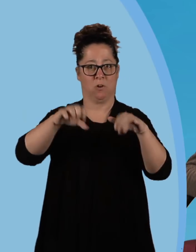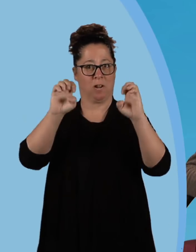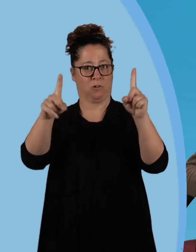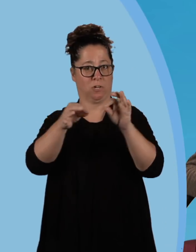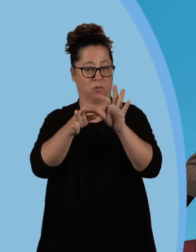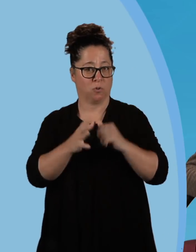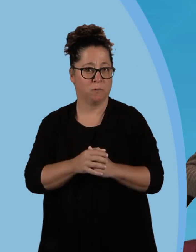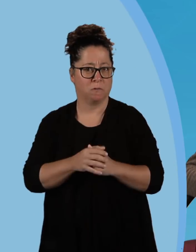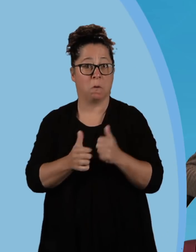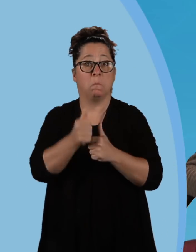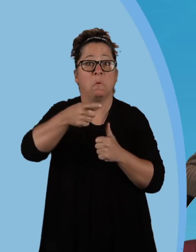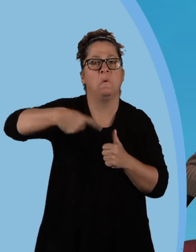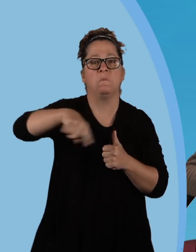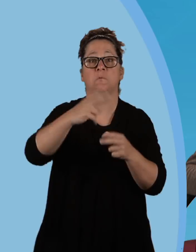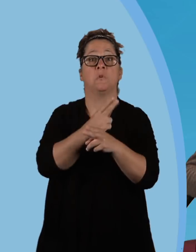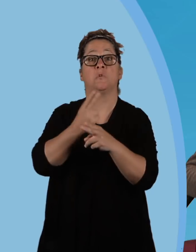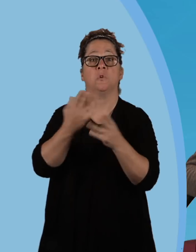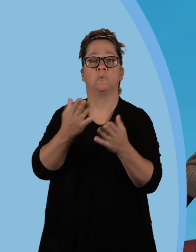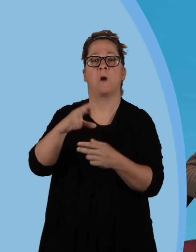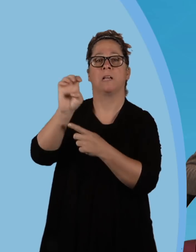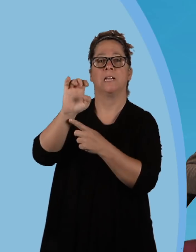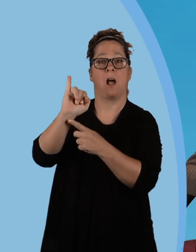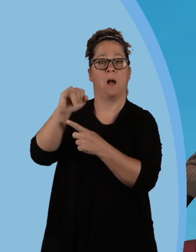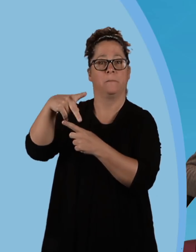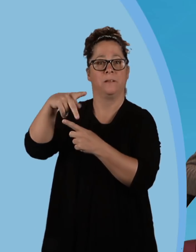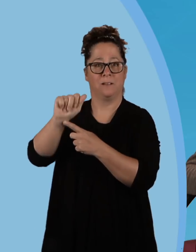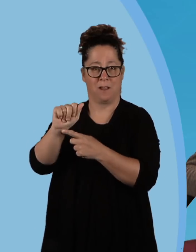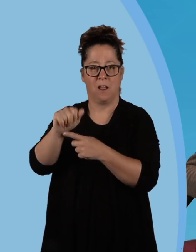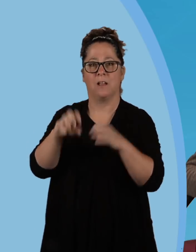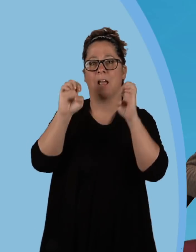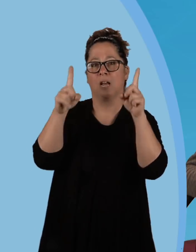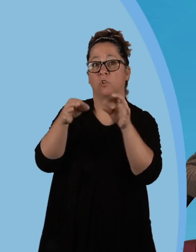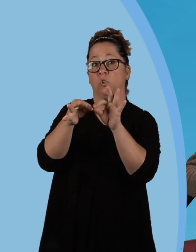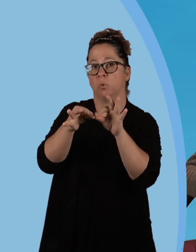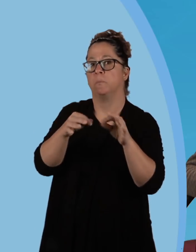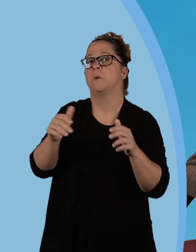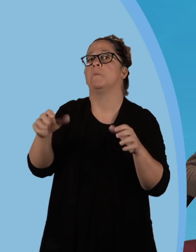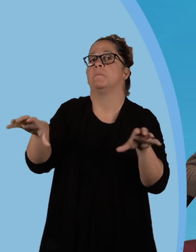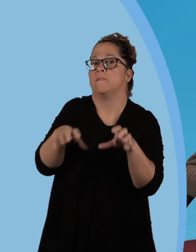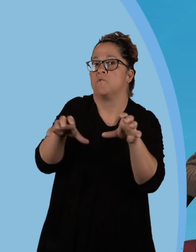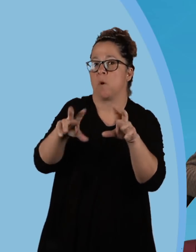for educational interpreters. Most of them use the Educational Interpreter Performance Assessment,